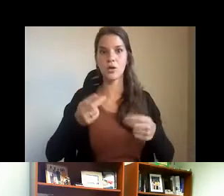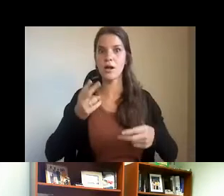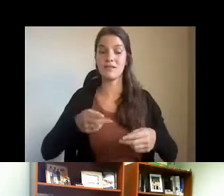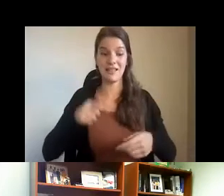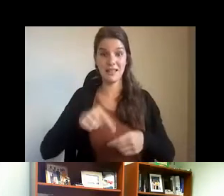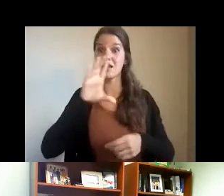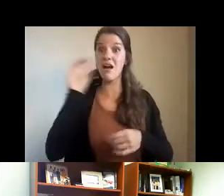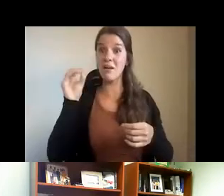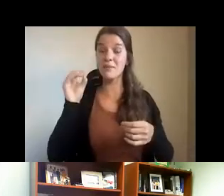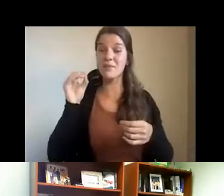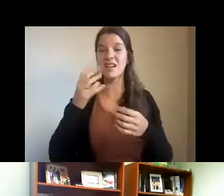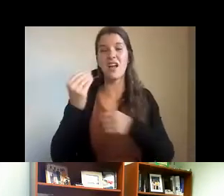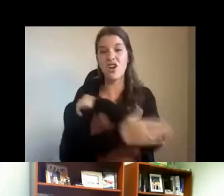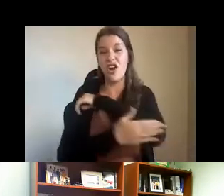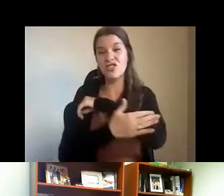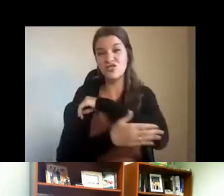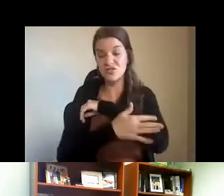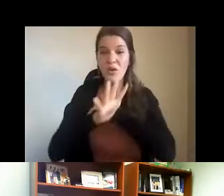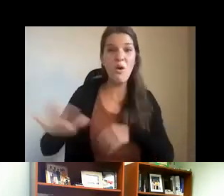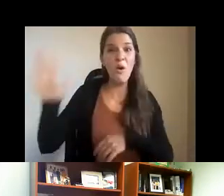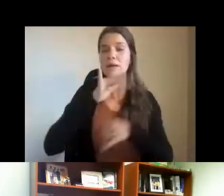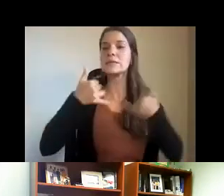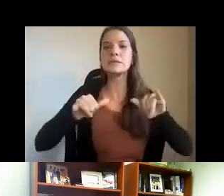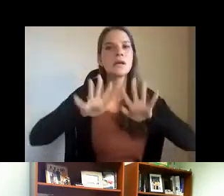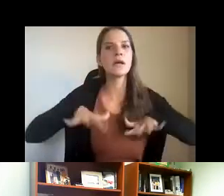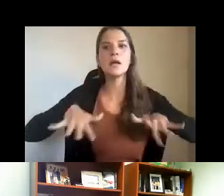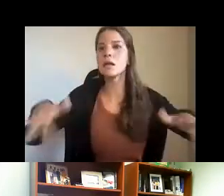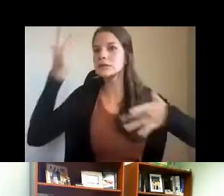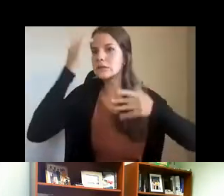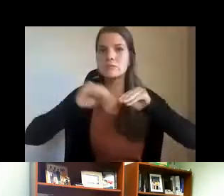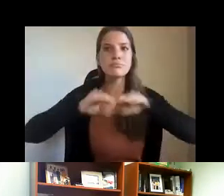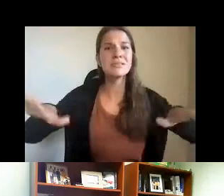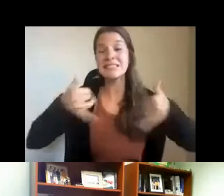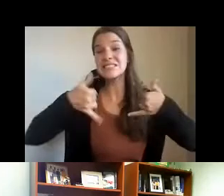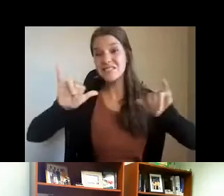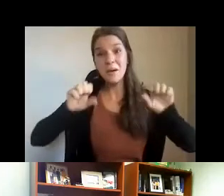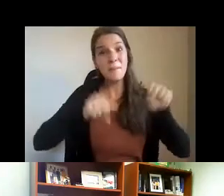and because it's still possible to become infected, that's why the CDC has changed